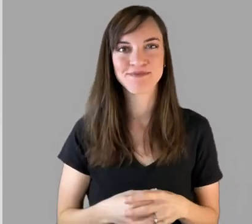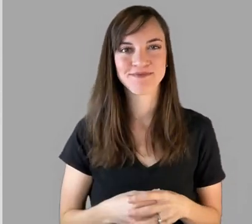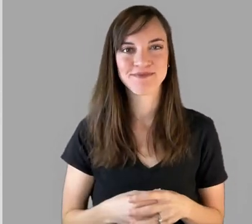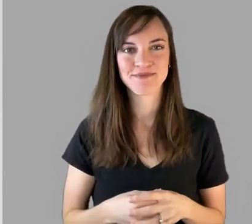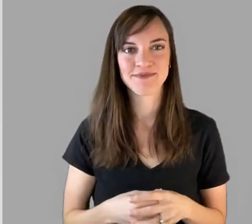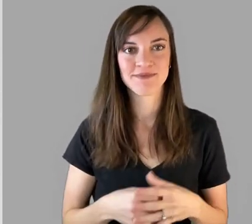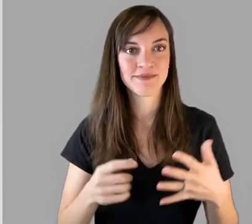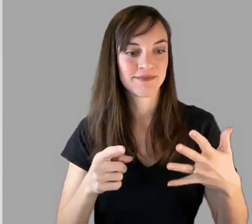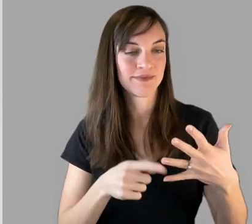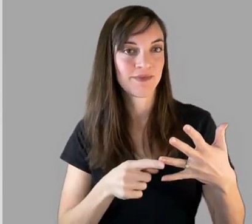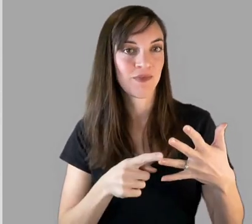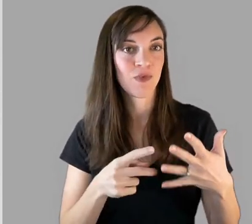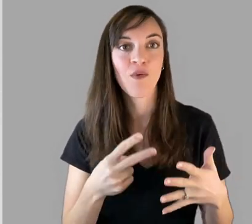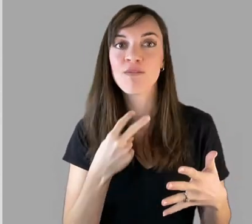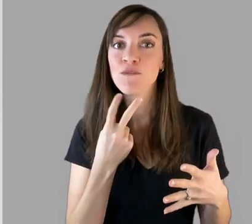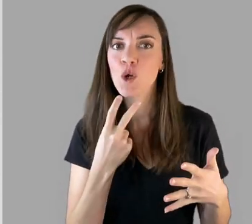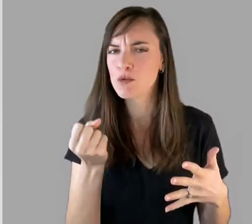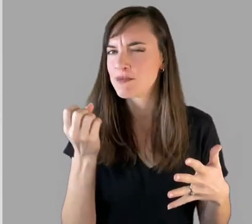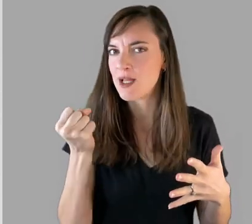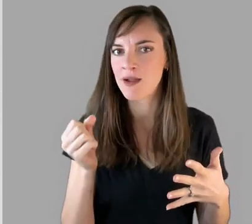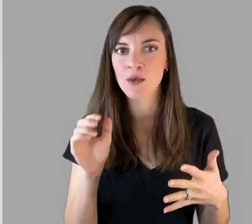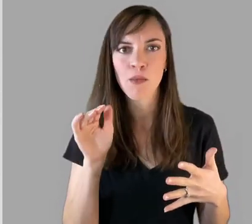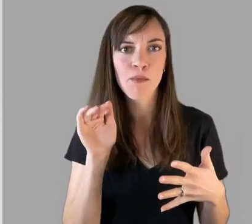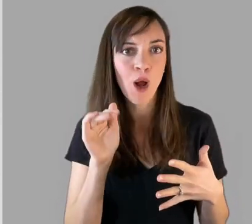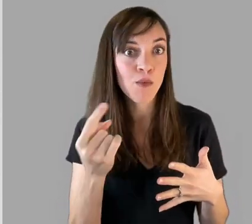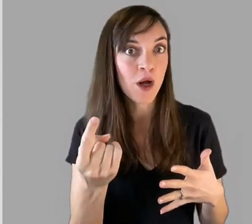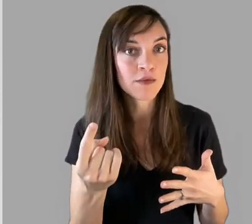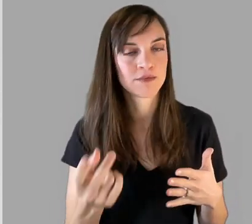Gesture: Gesture to answer